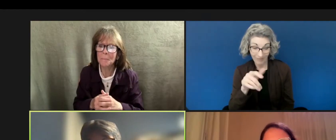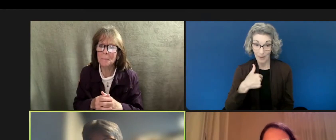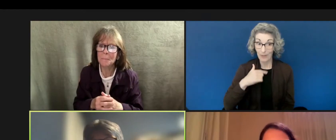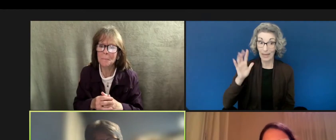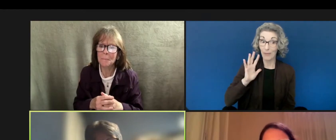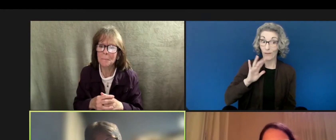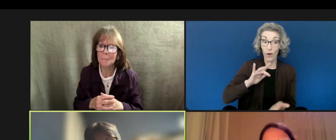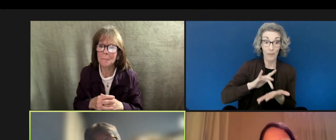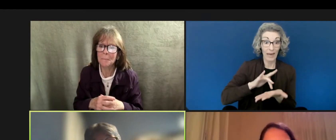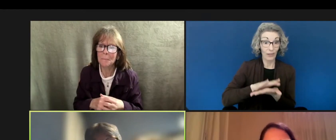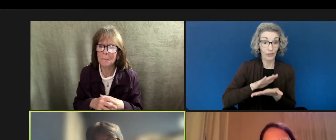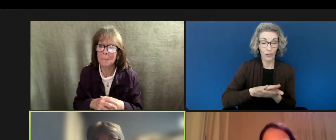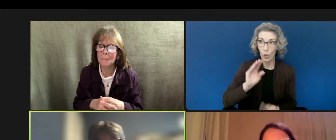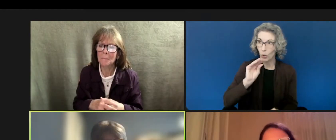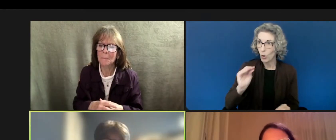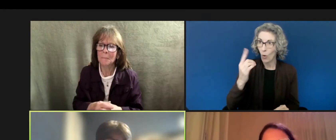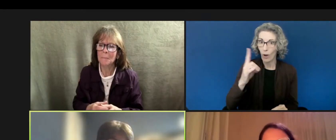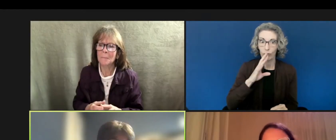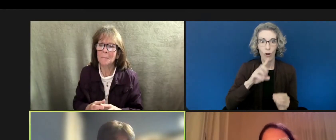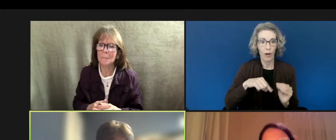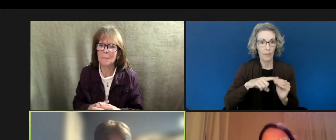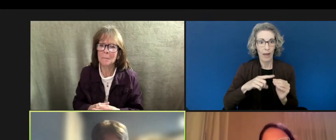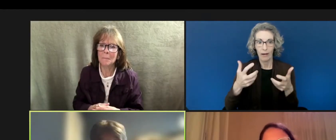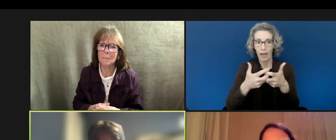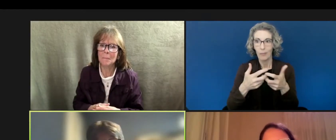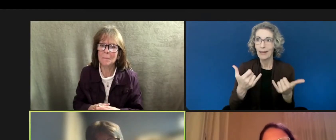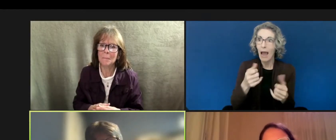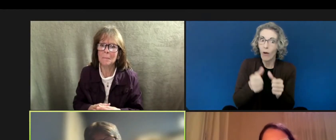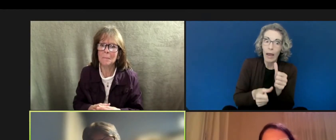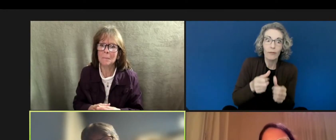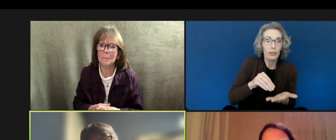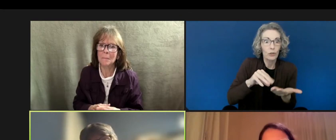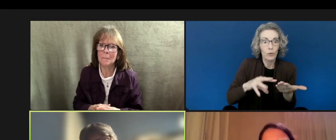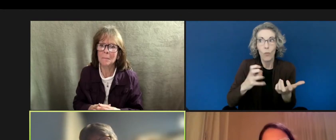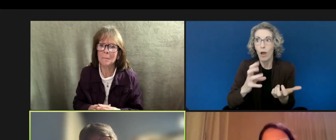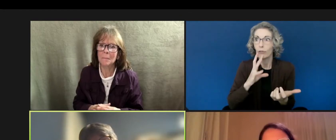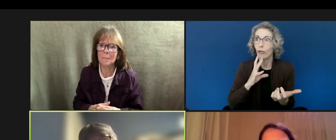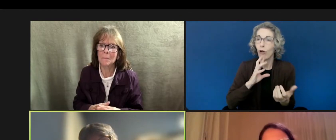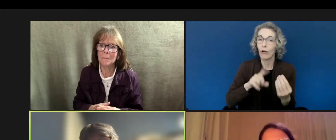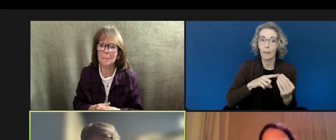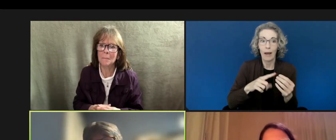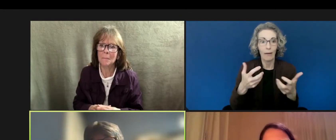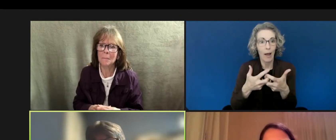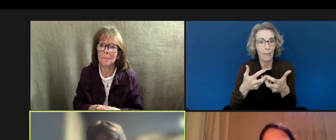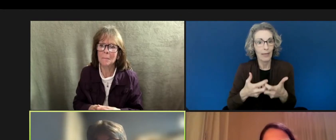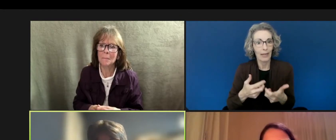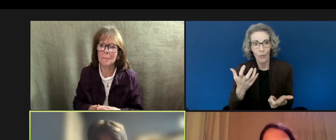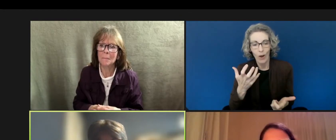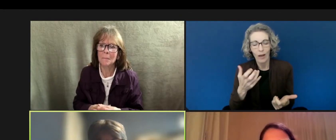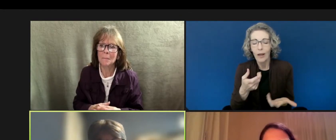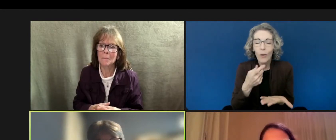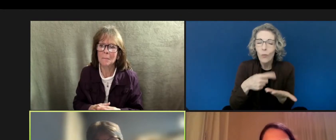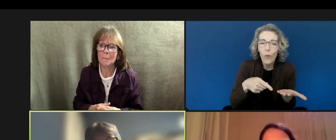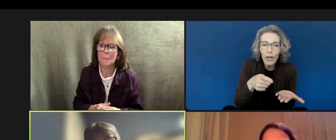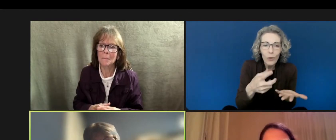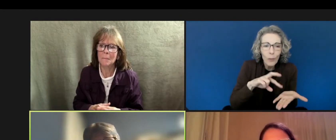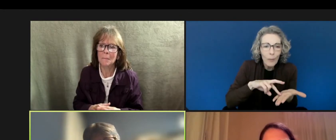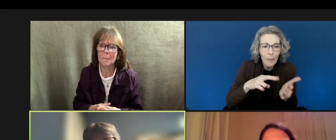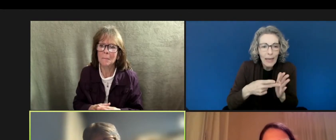accommodation, now, every student's wants to talk to me about accommodation. So what do you mean by accommodations,